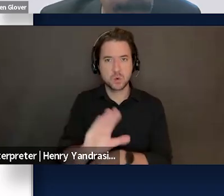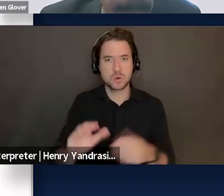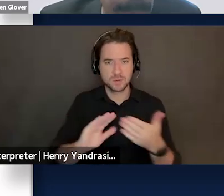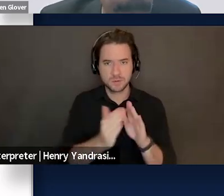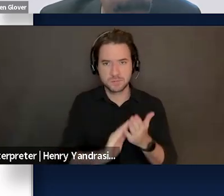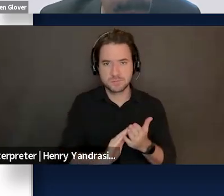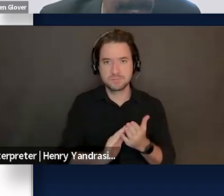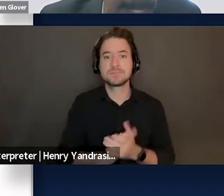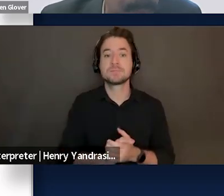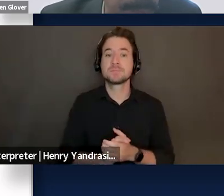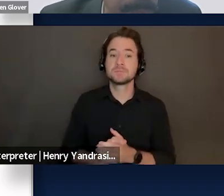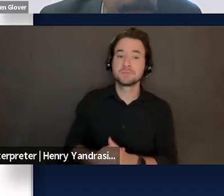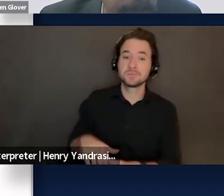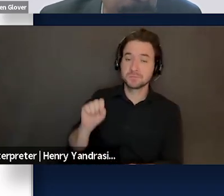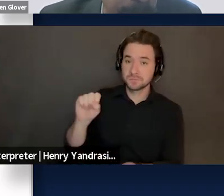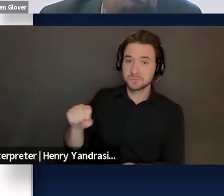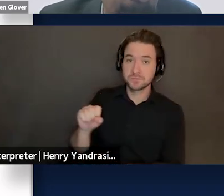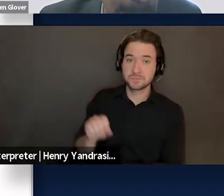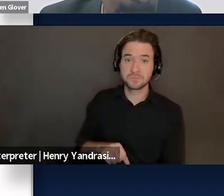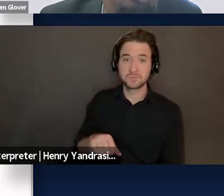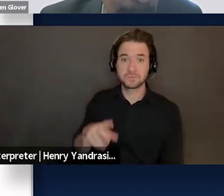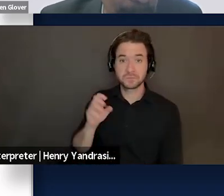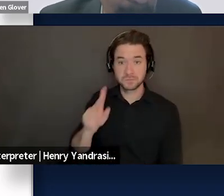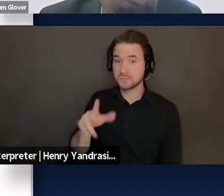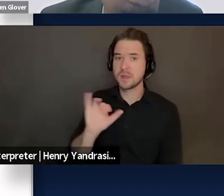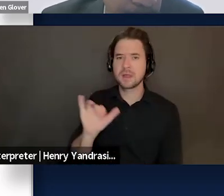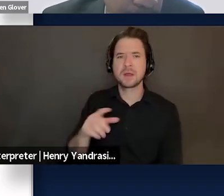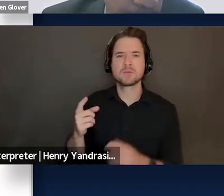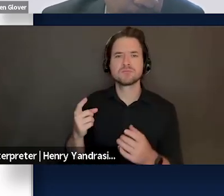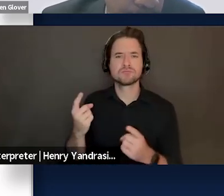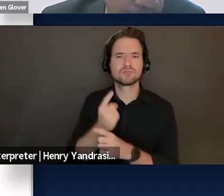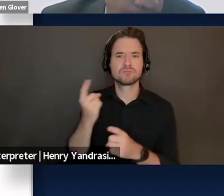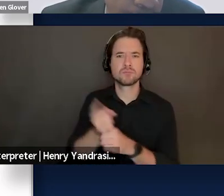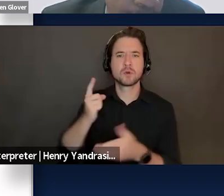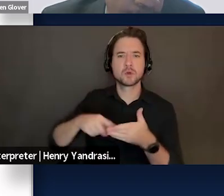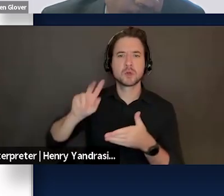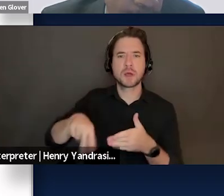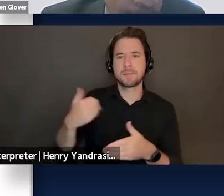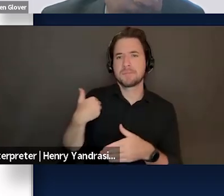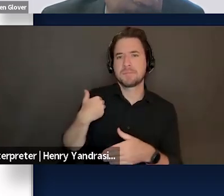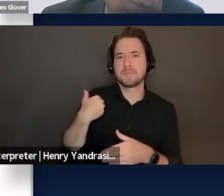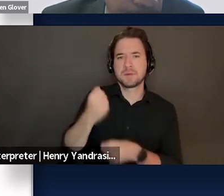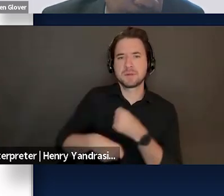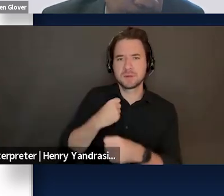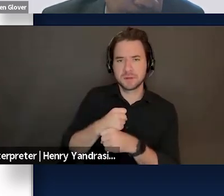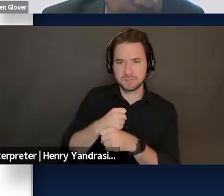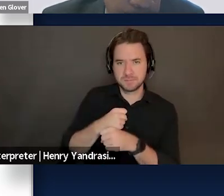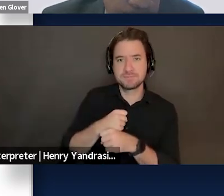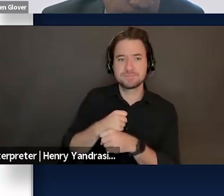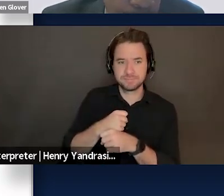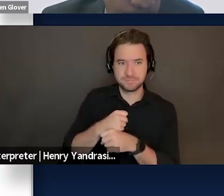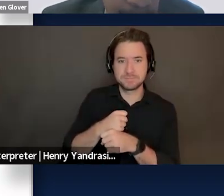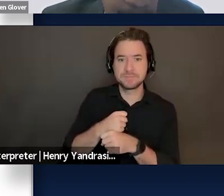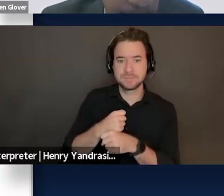Okay. Good. Like, routine checkup in the past year.